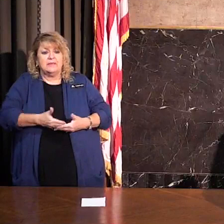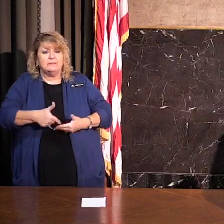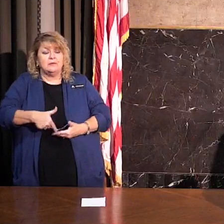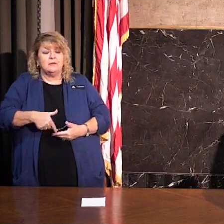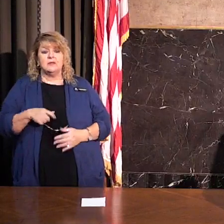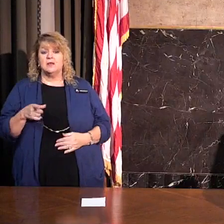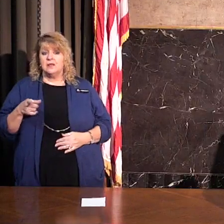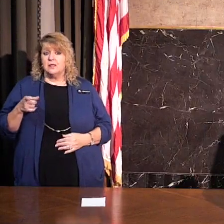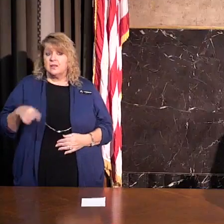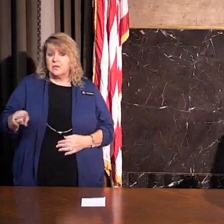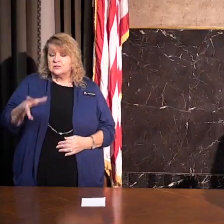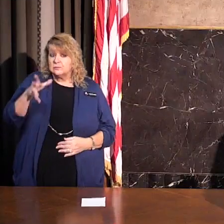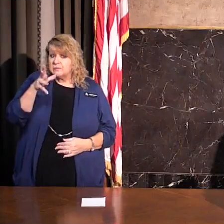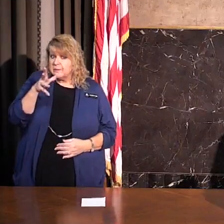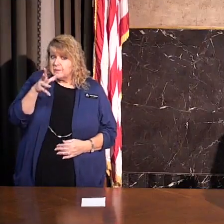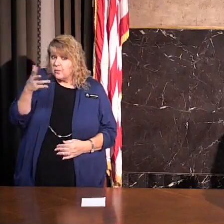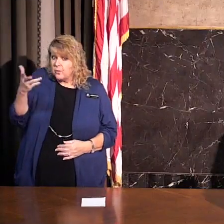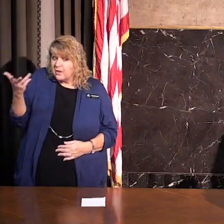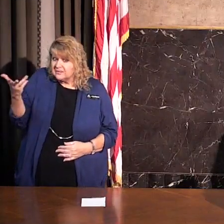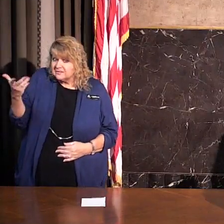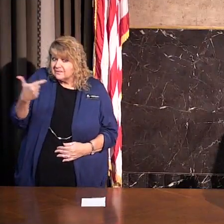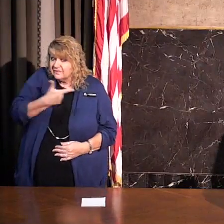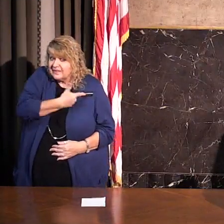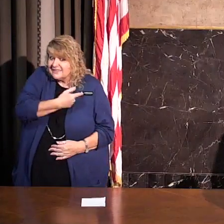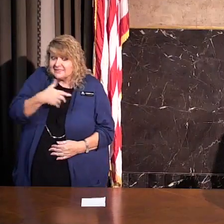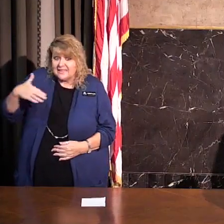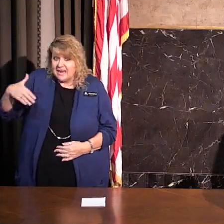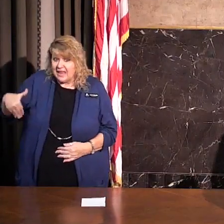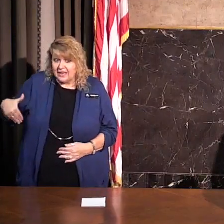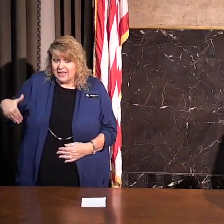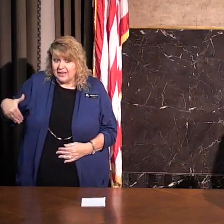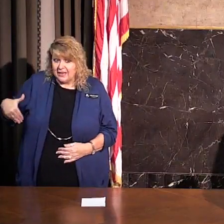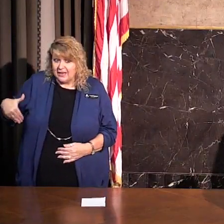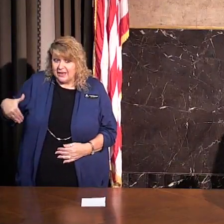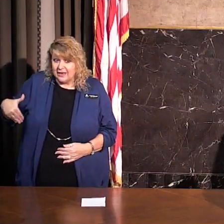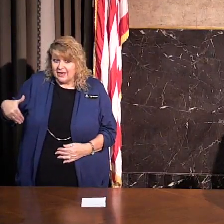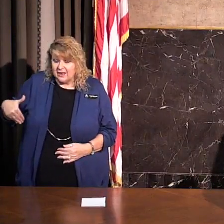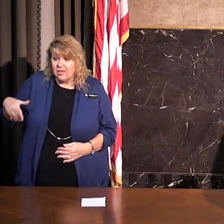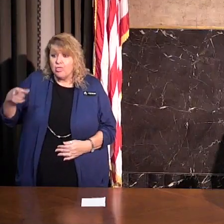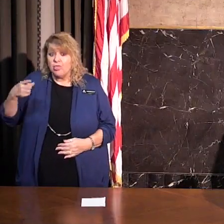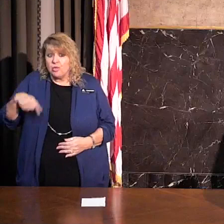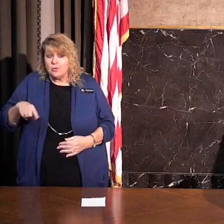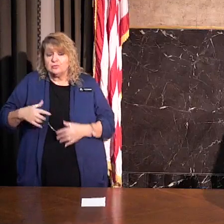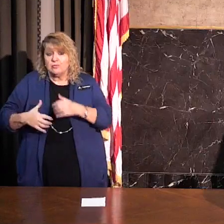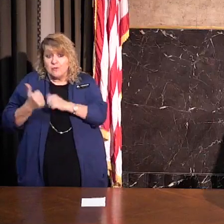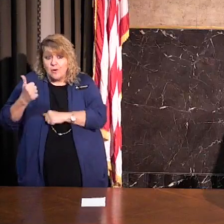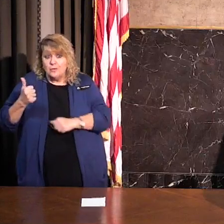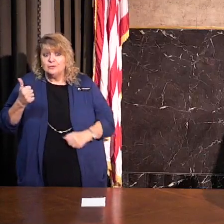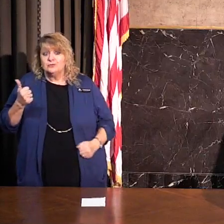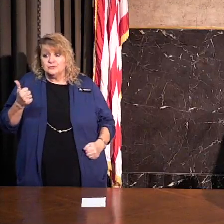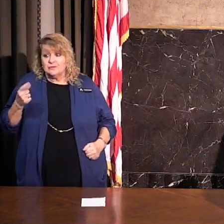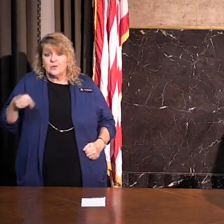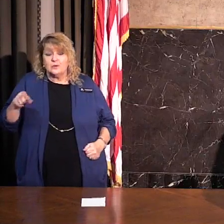cases were associated with moms who are unfortunately, we were